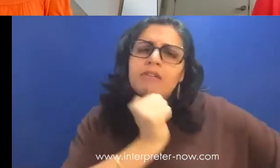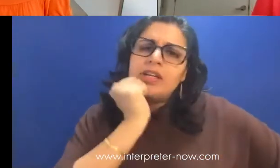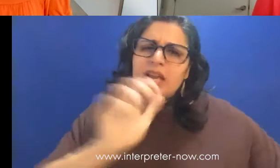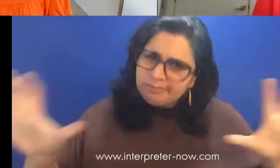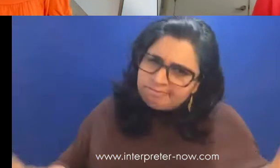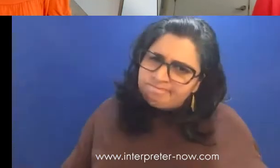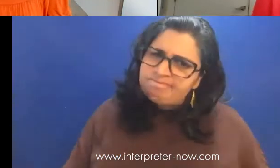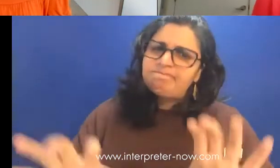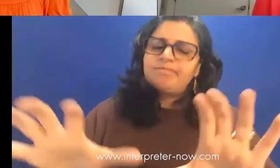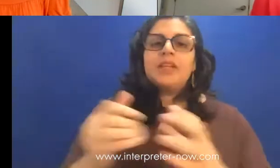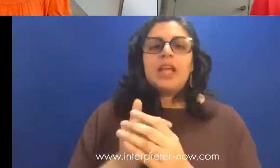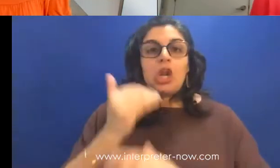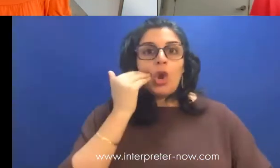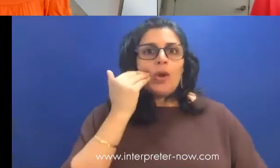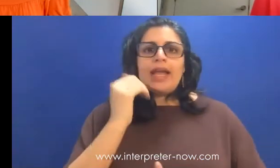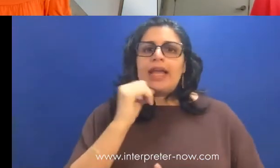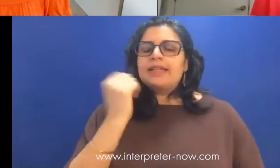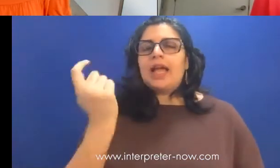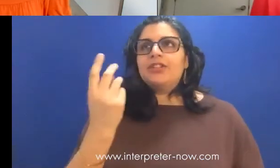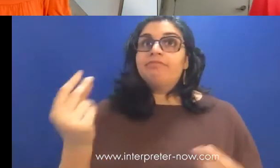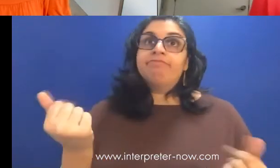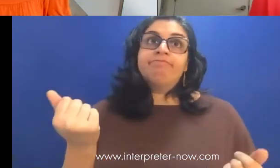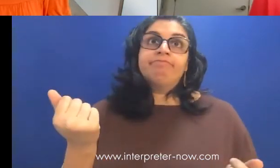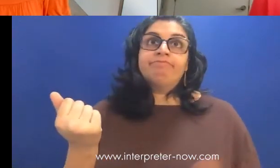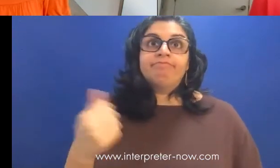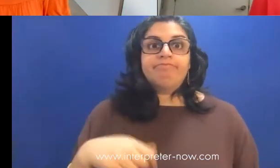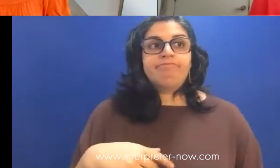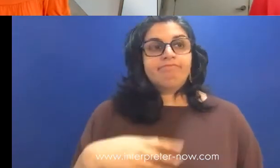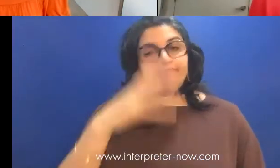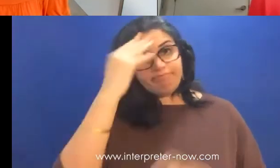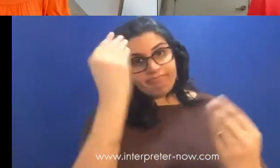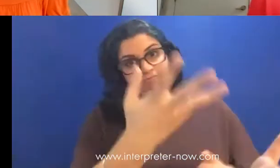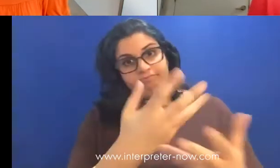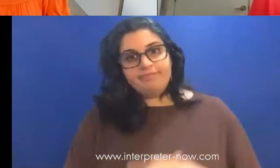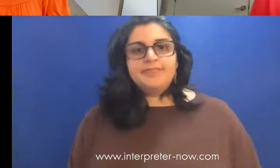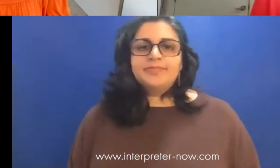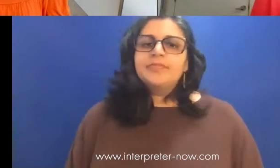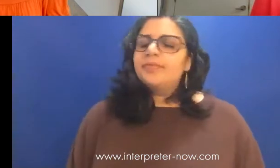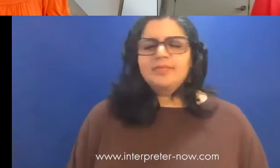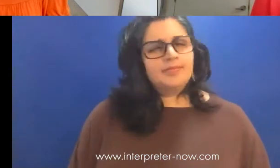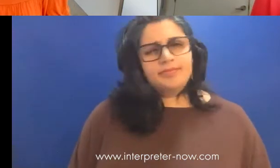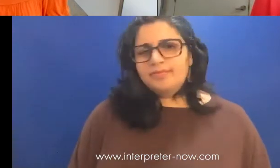And knowing that it's not just going to happen if you just left to your own devices.